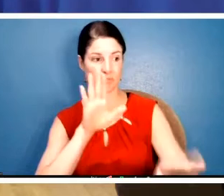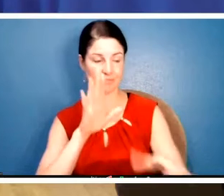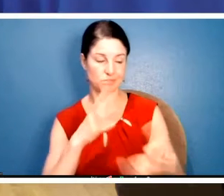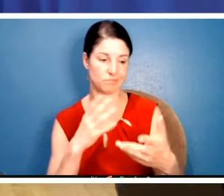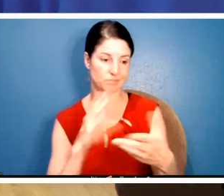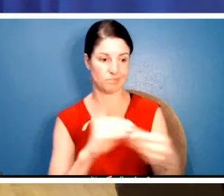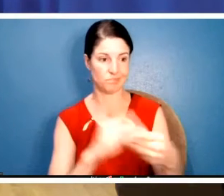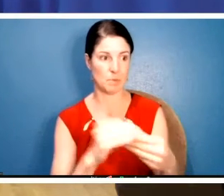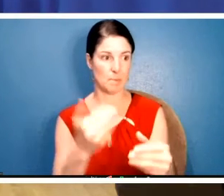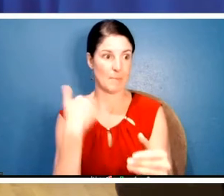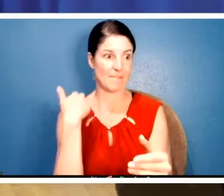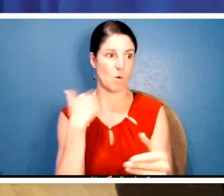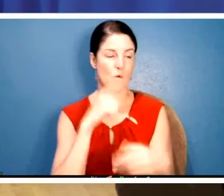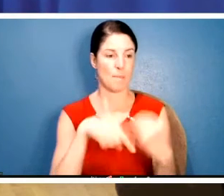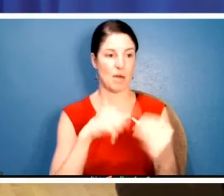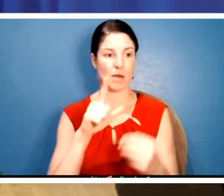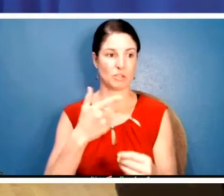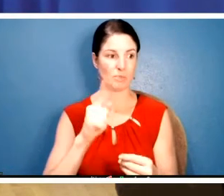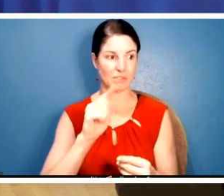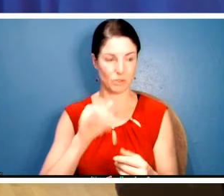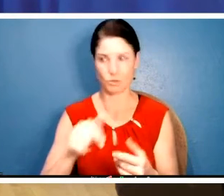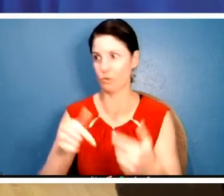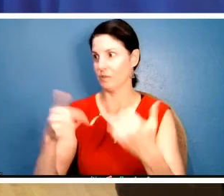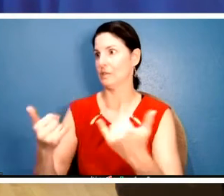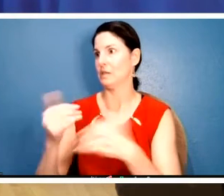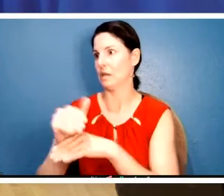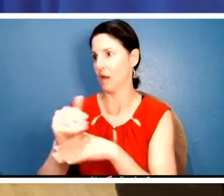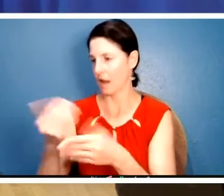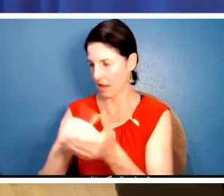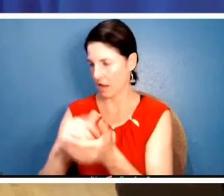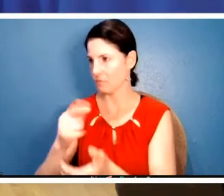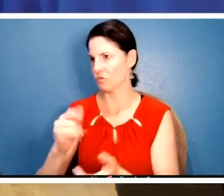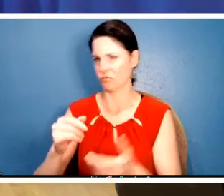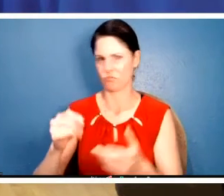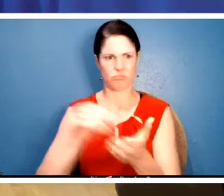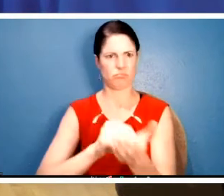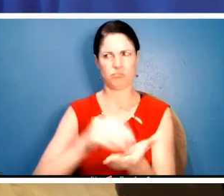SacGov: that's a really great point I think bottom line is yeah tell us and tell us where.